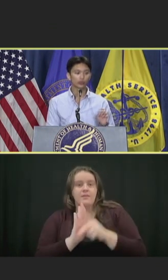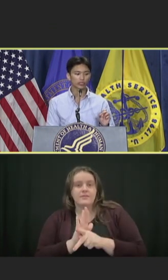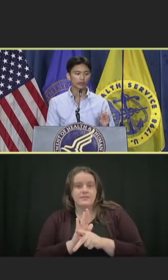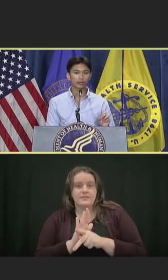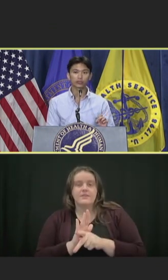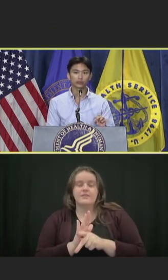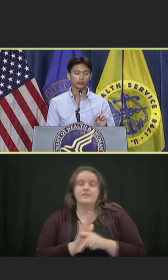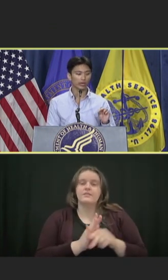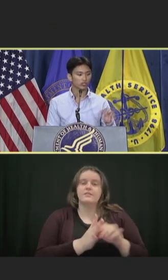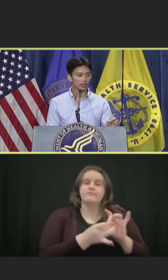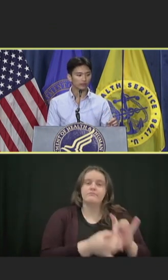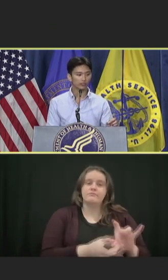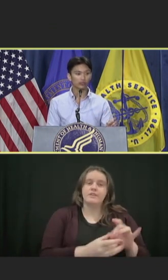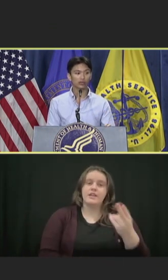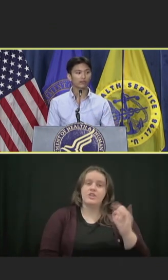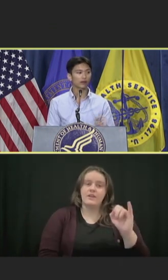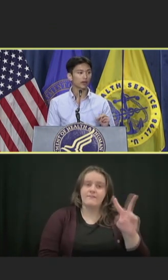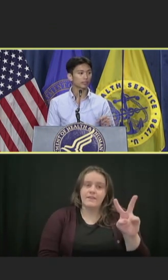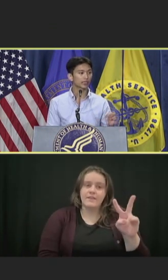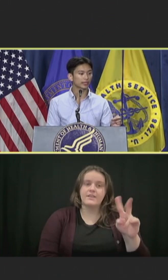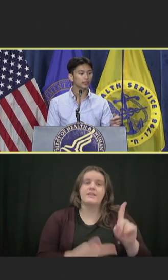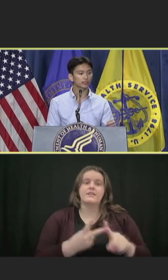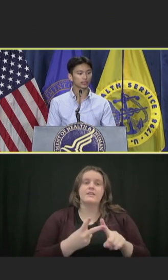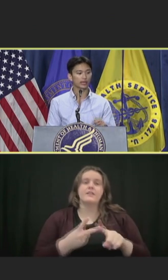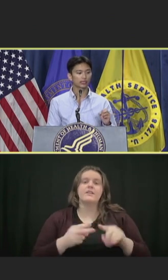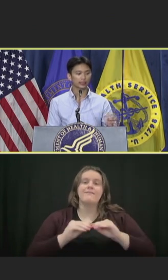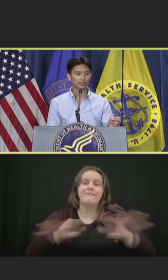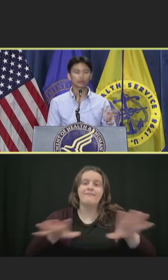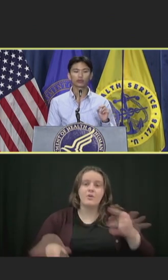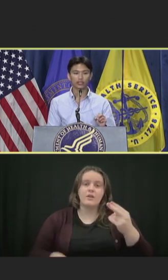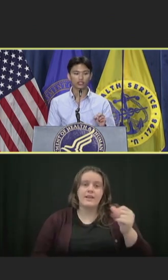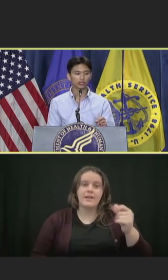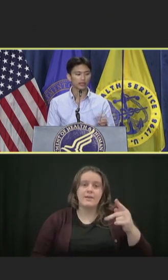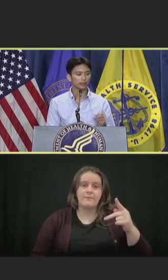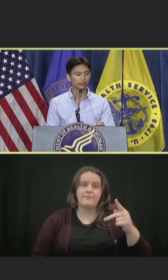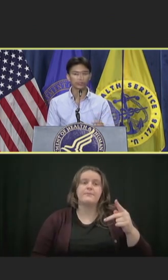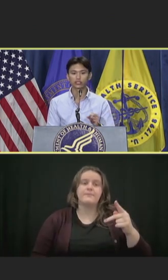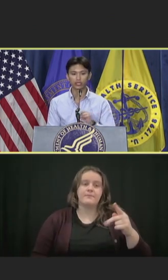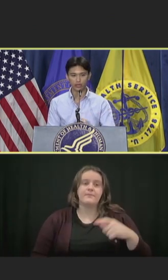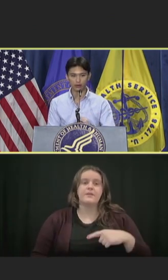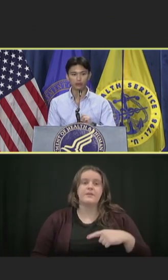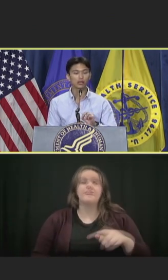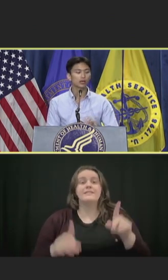respect to HIV and viral hepatitis testing, prevention, and linkage to care. So,